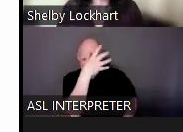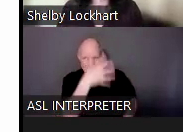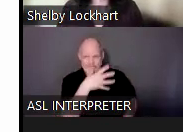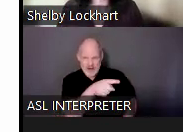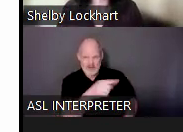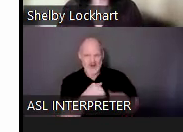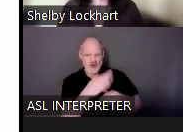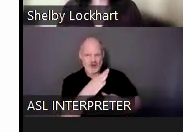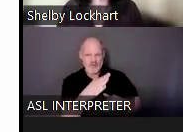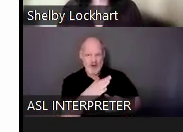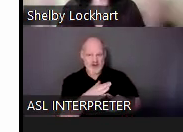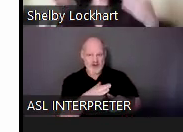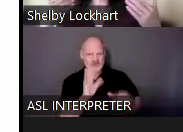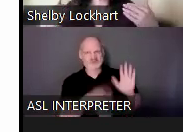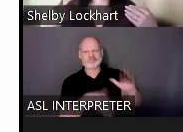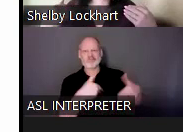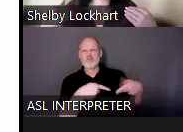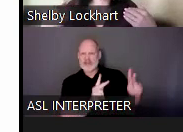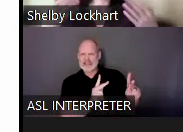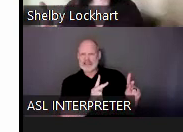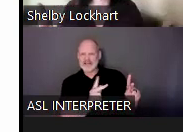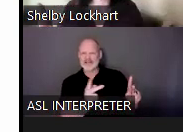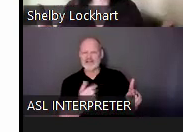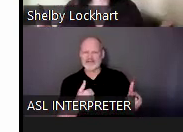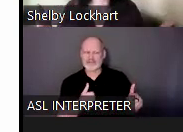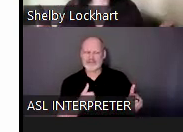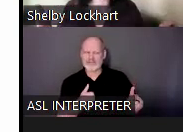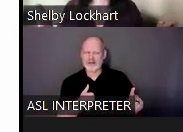ask them questions because I'm making some assumptions about how they're functioning